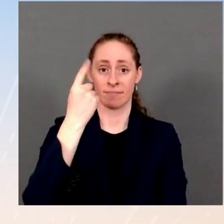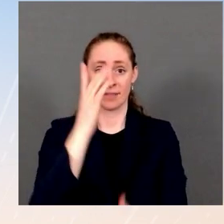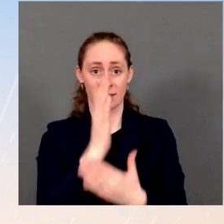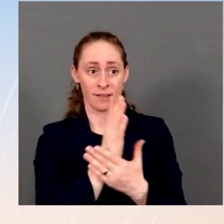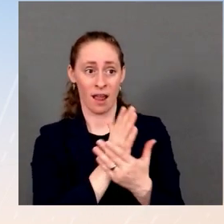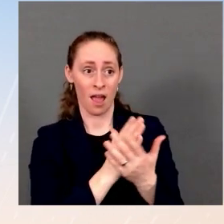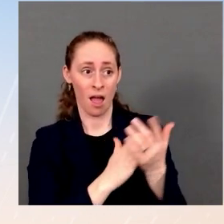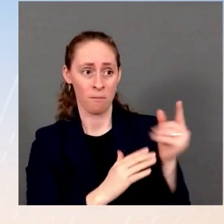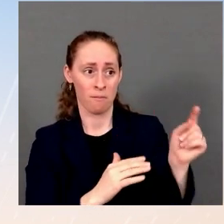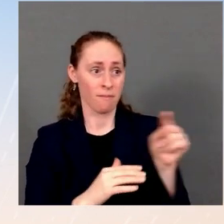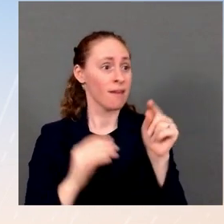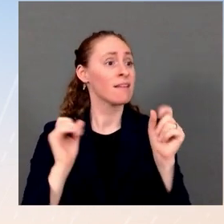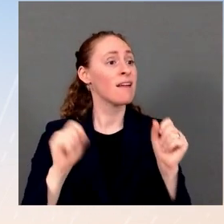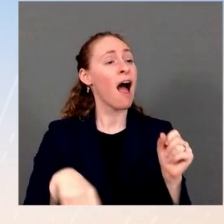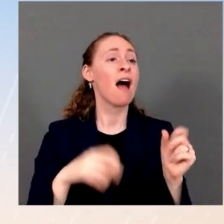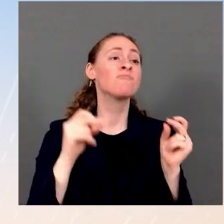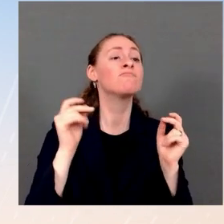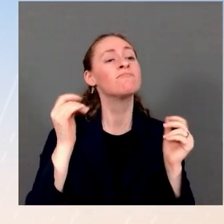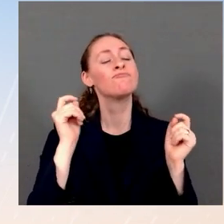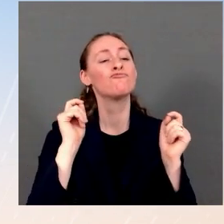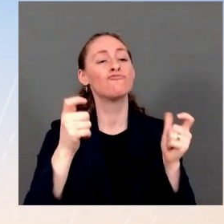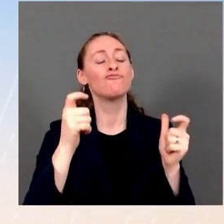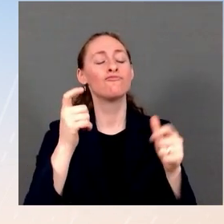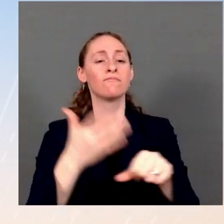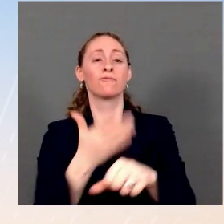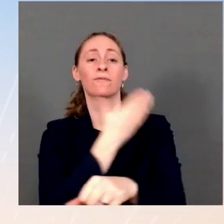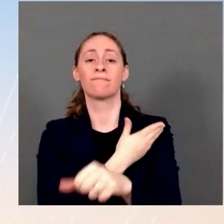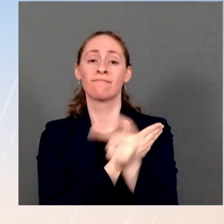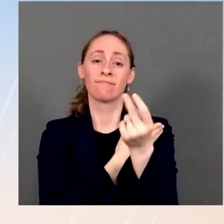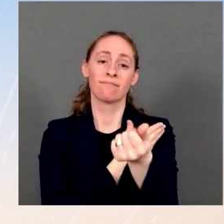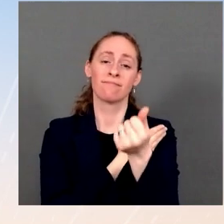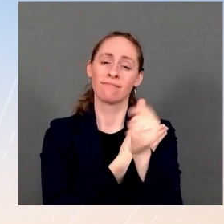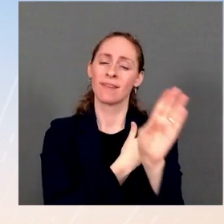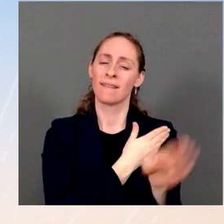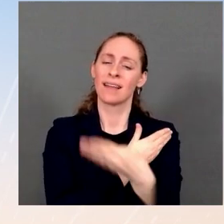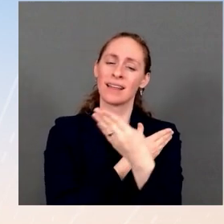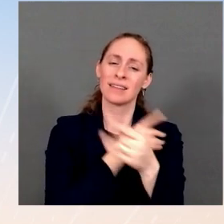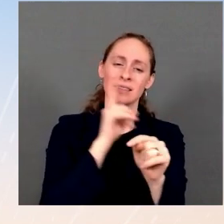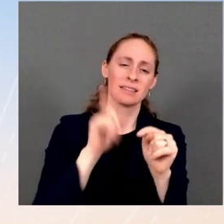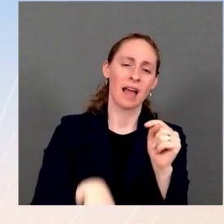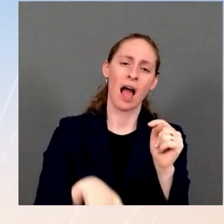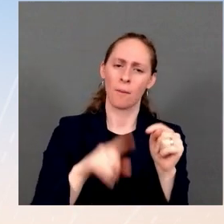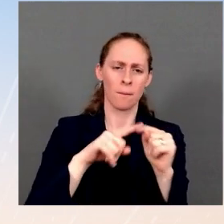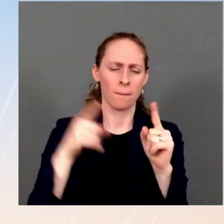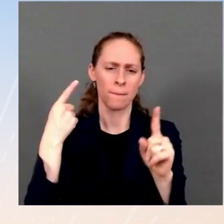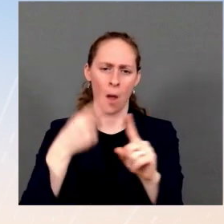And we're trying to make sure that we are as ambitious as we can be, leaning into every opportunity we've got in front of us.